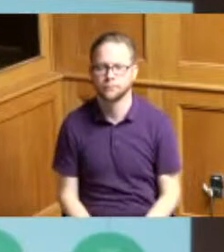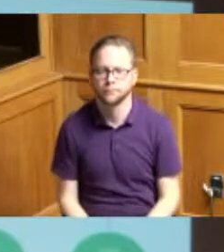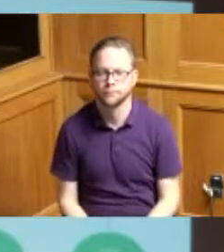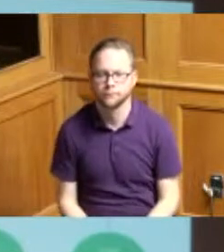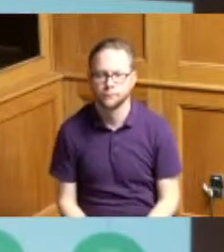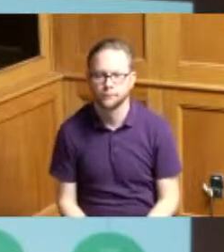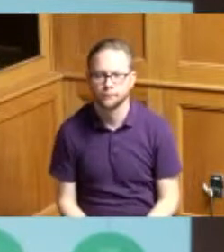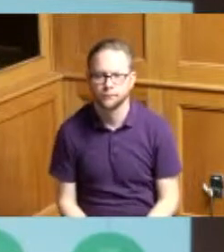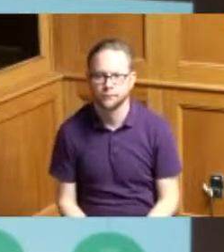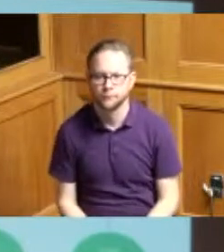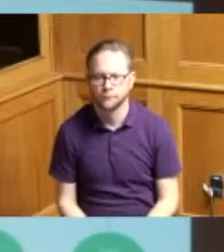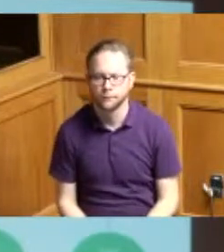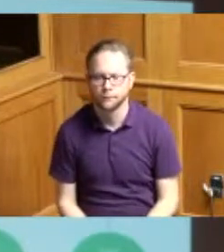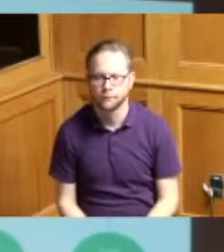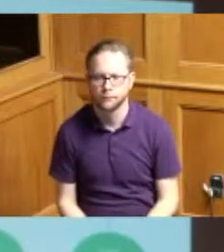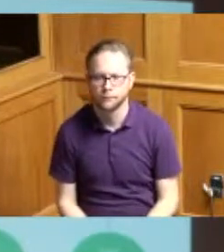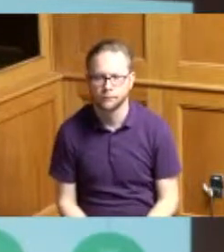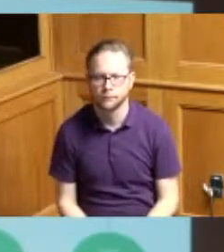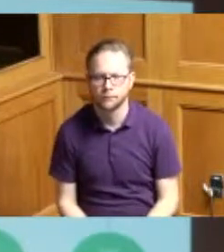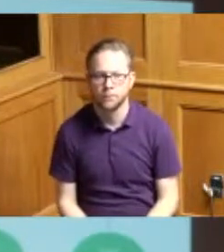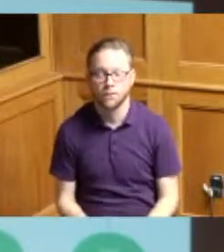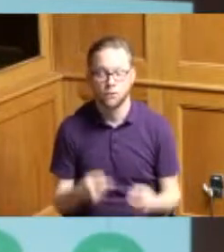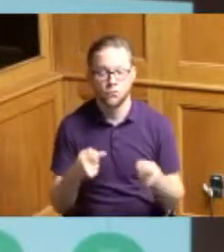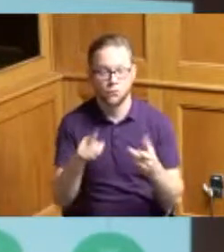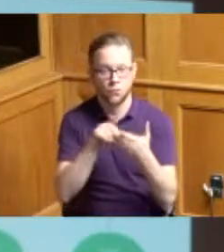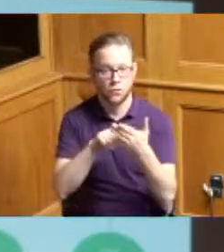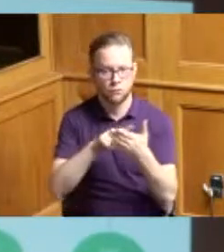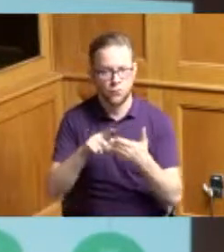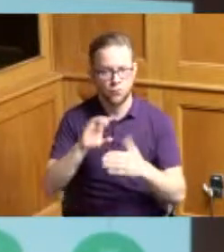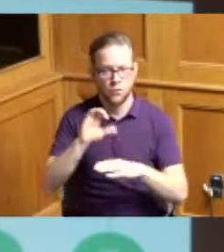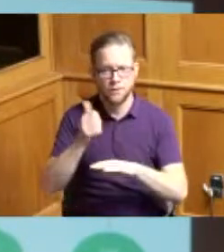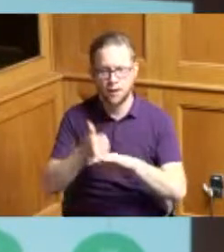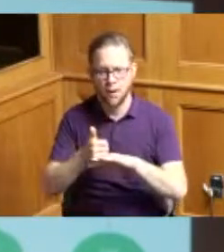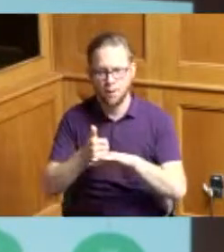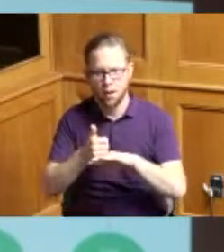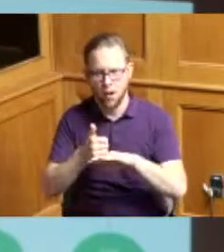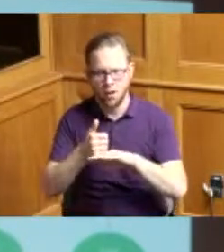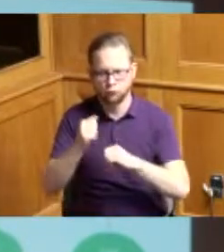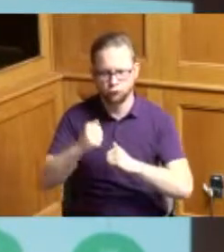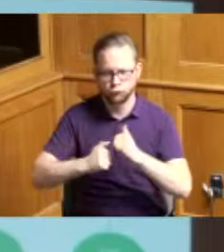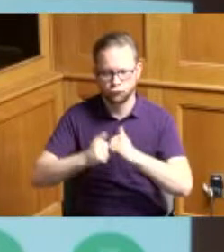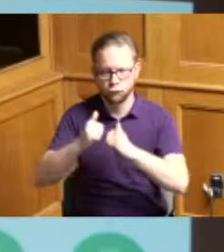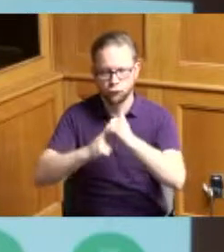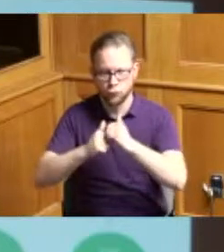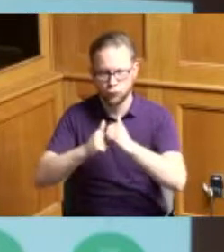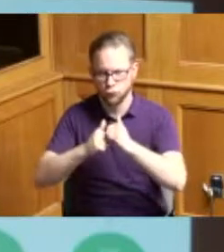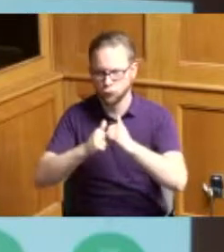so as part of the the study we developed a framework and that provides a structure for us in